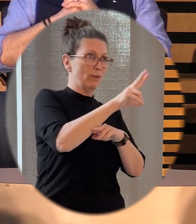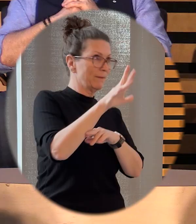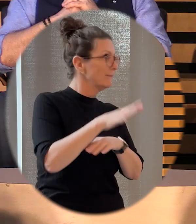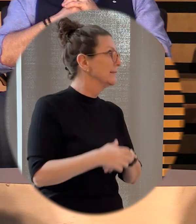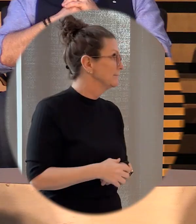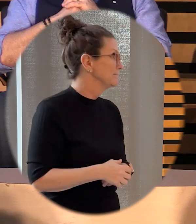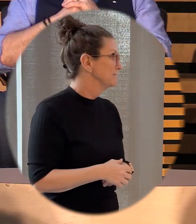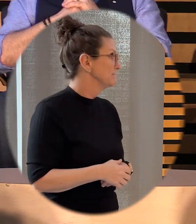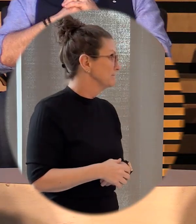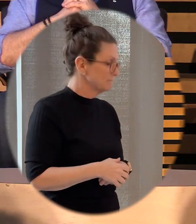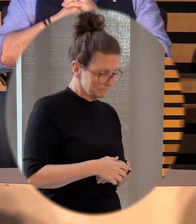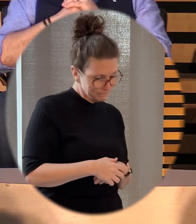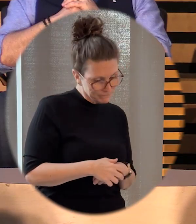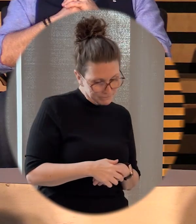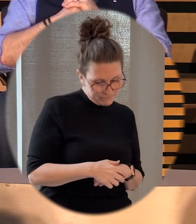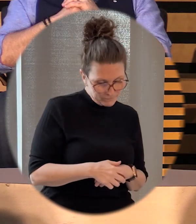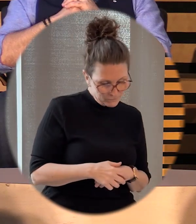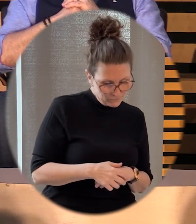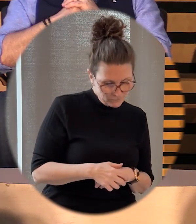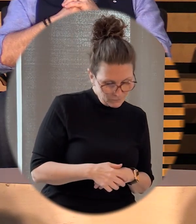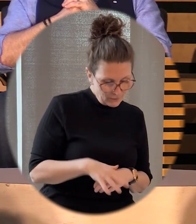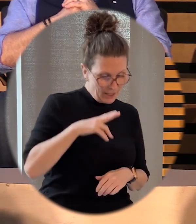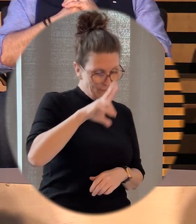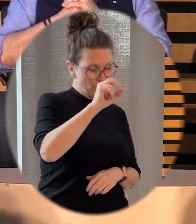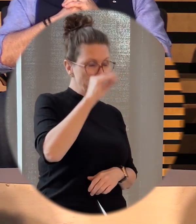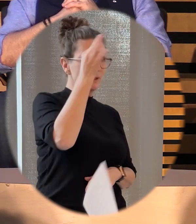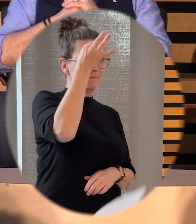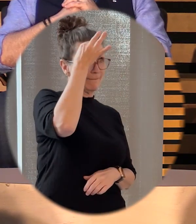to ensure that the priorities and barriers of indigenous peoples with disabilities are known